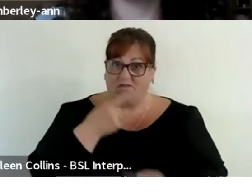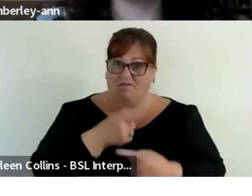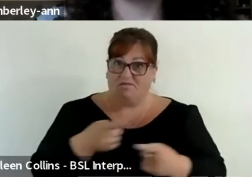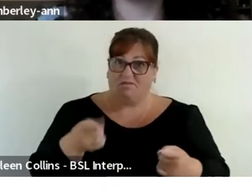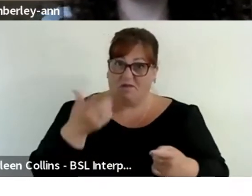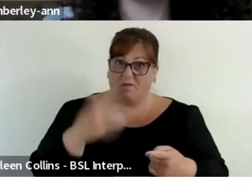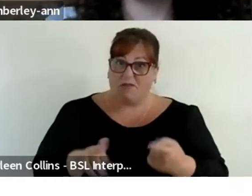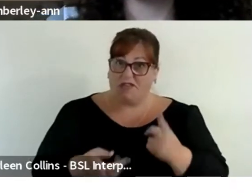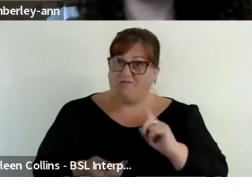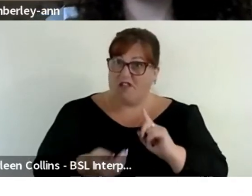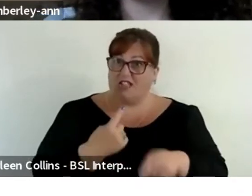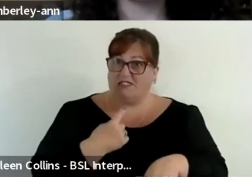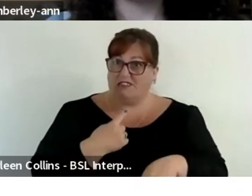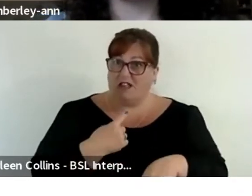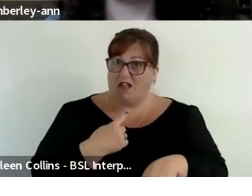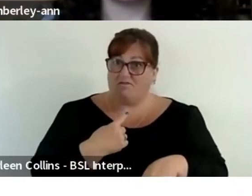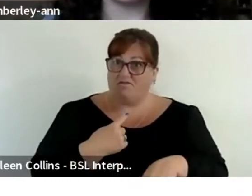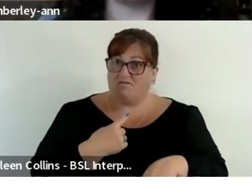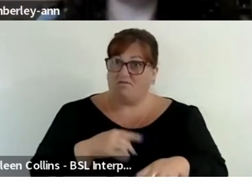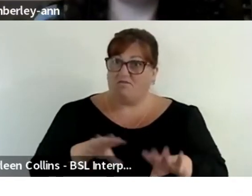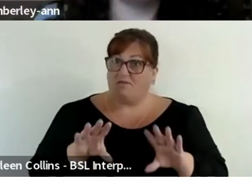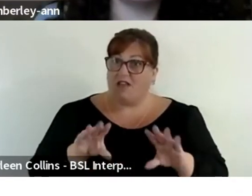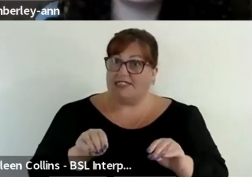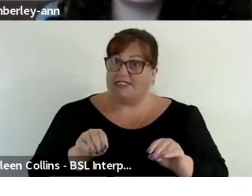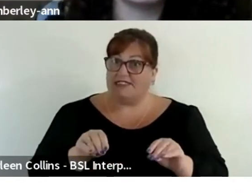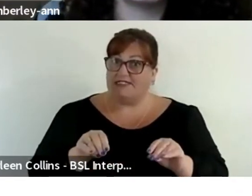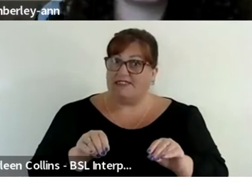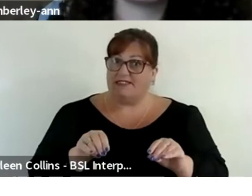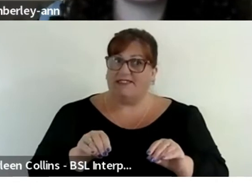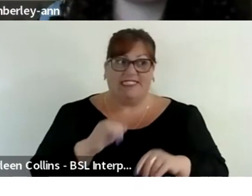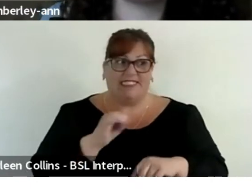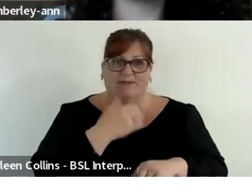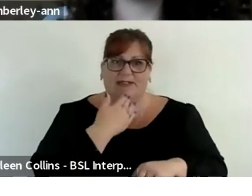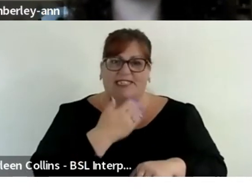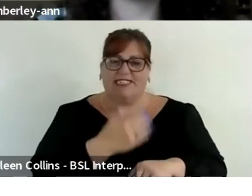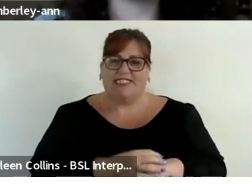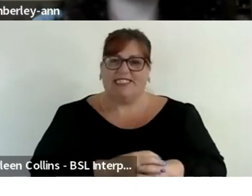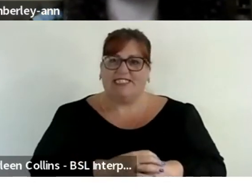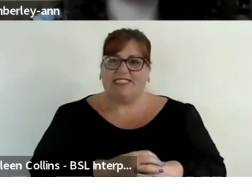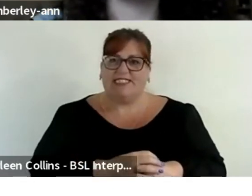Shall I end the poll? Yes, please. I will share the results.